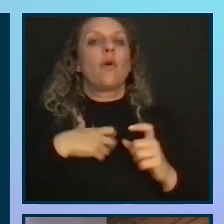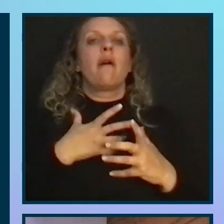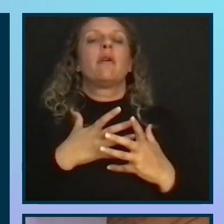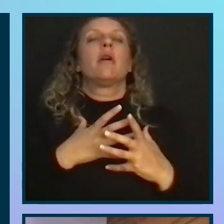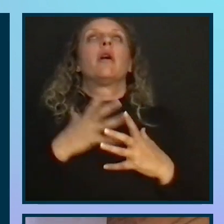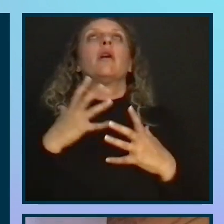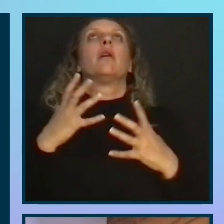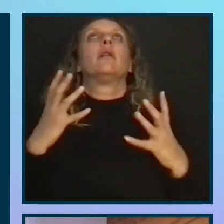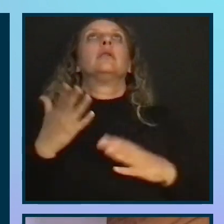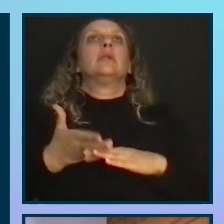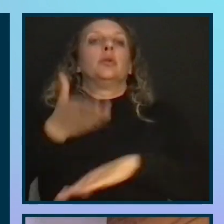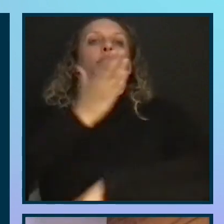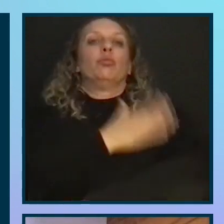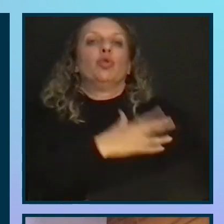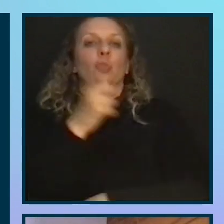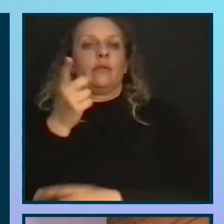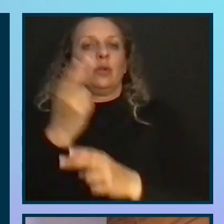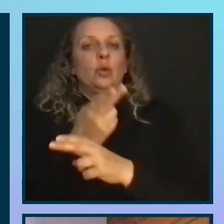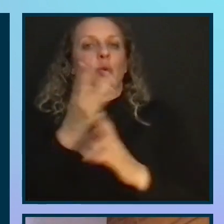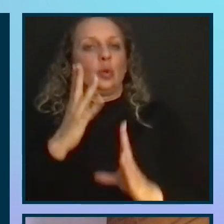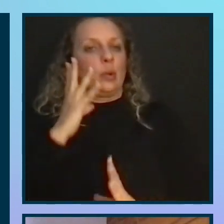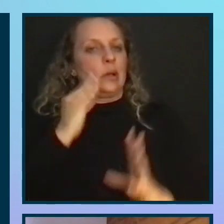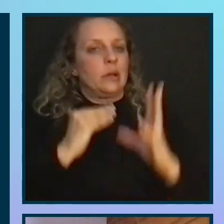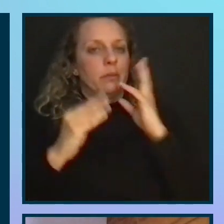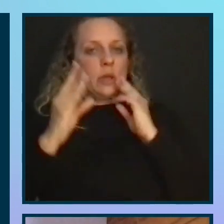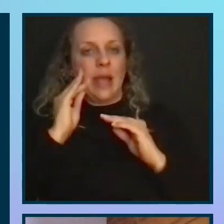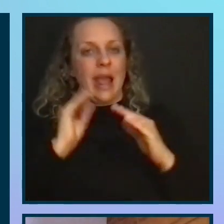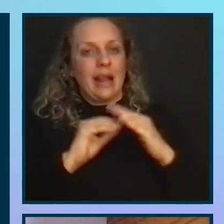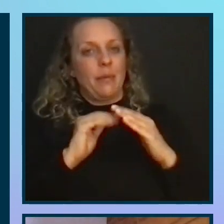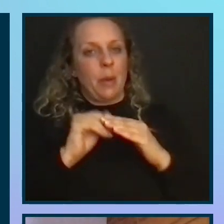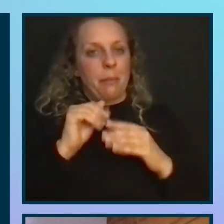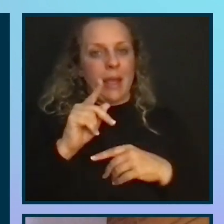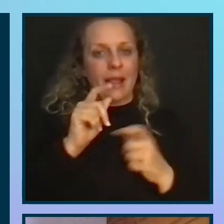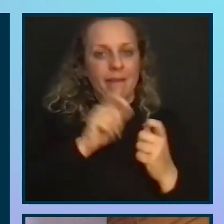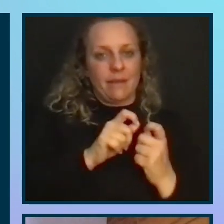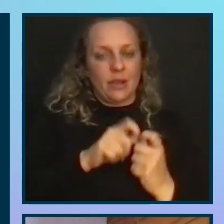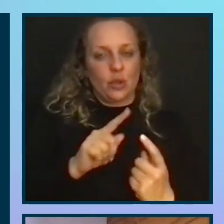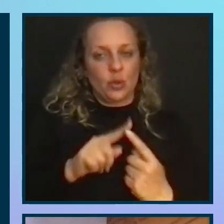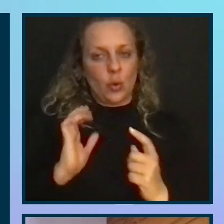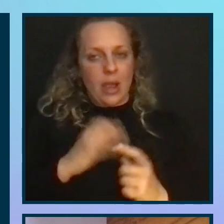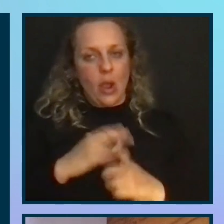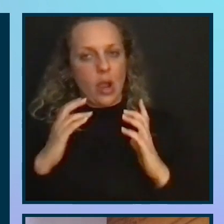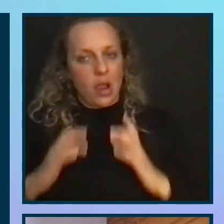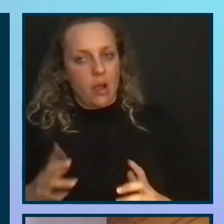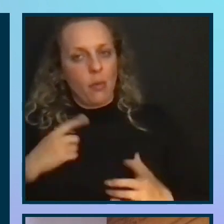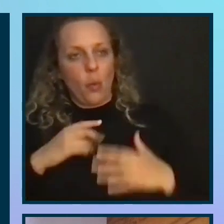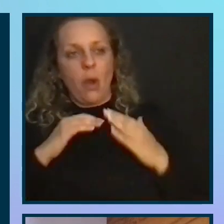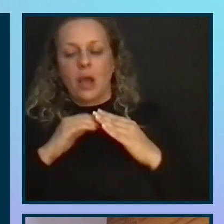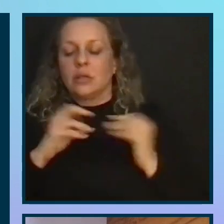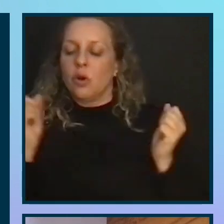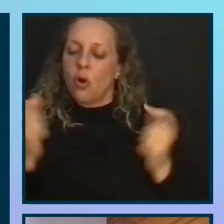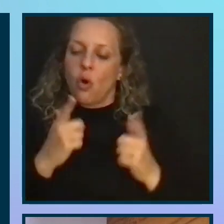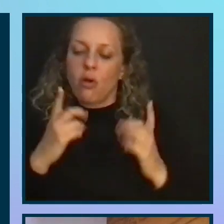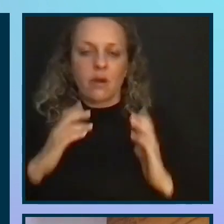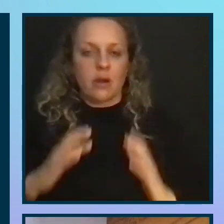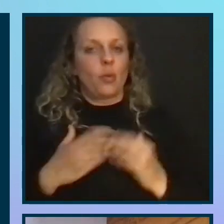and accessible banking features to our customers. And at NAB, we've really do aim to provide access for all our customers regardless of ability